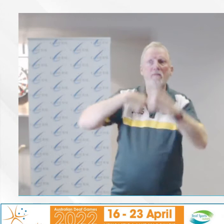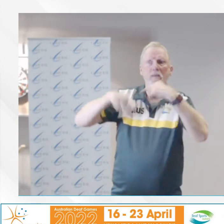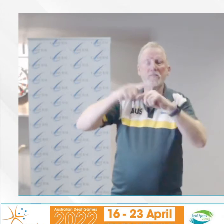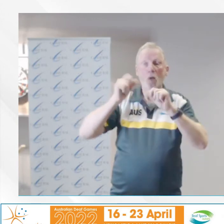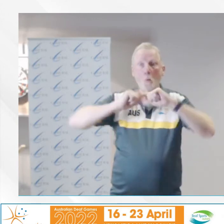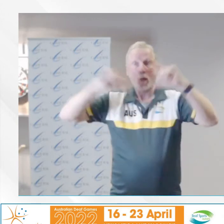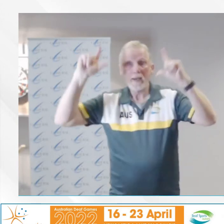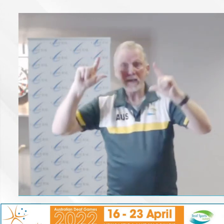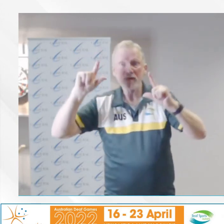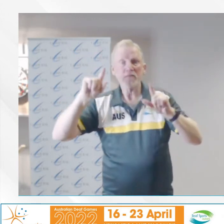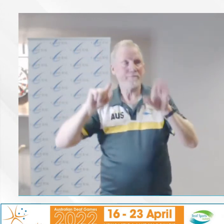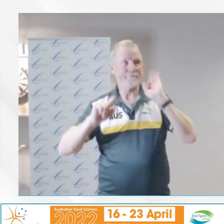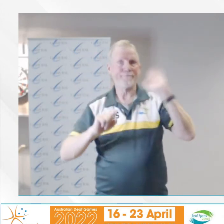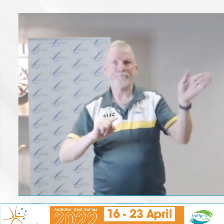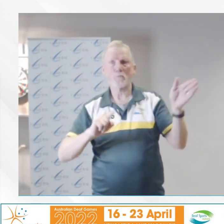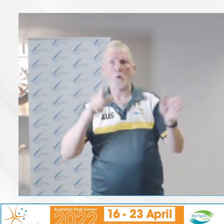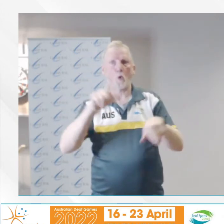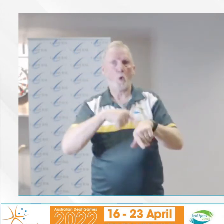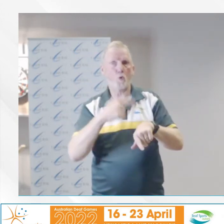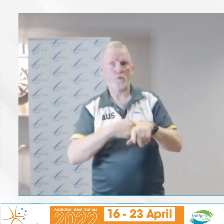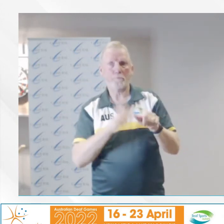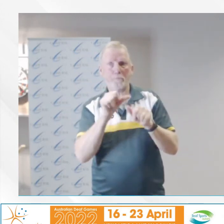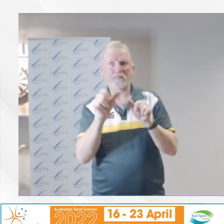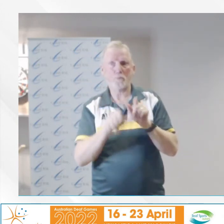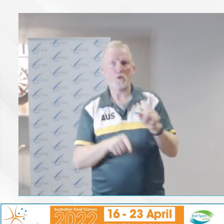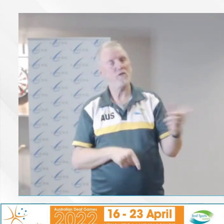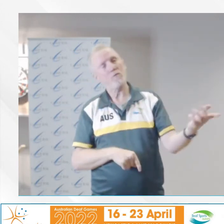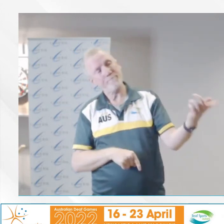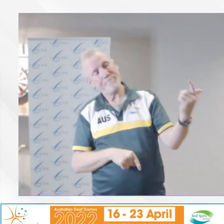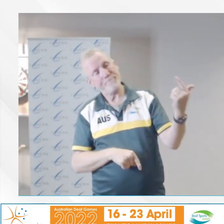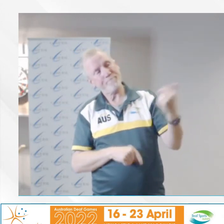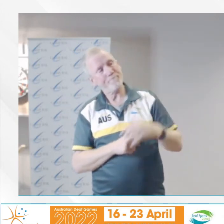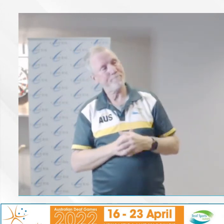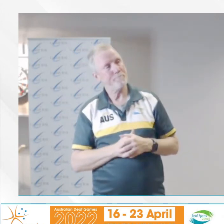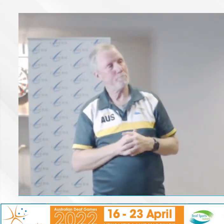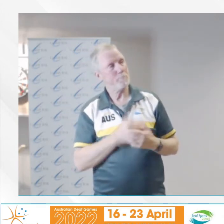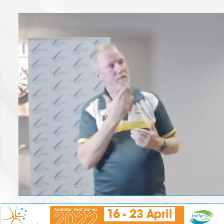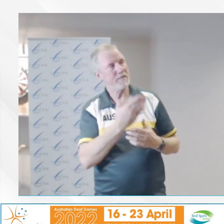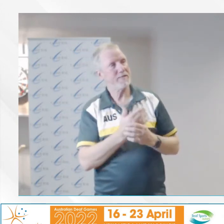impact children of her school age lauren would be your best contact lauren could you come up here